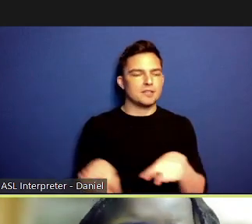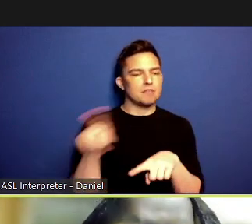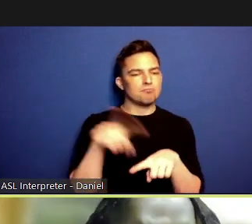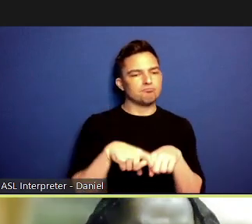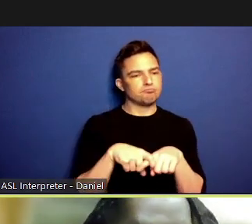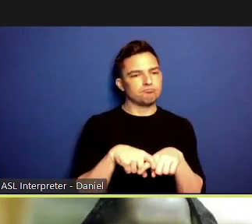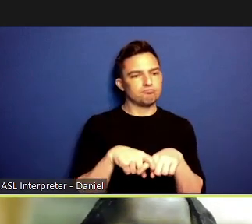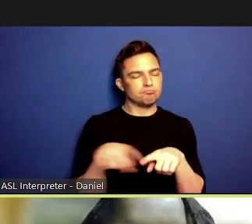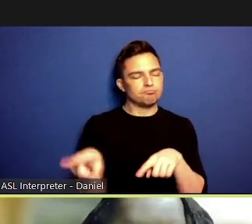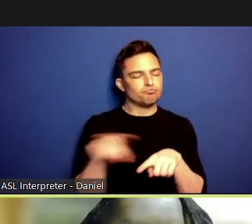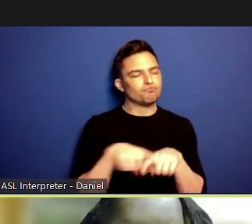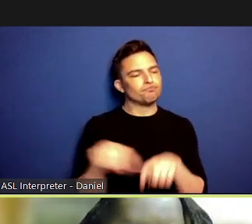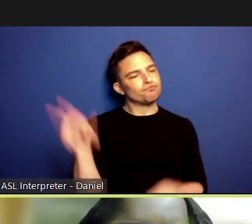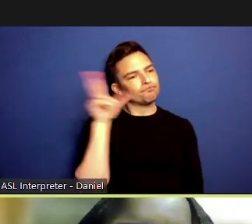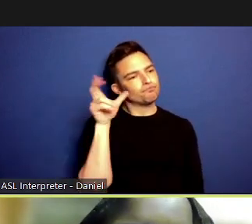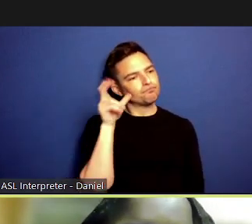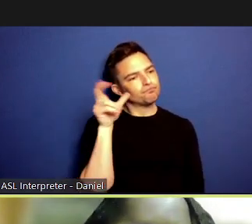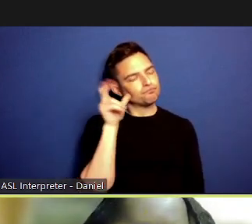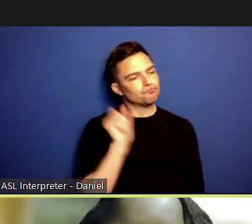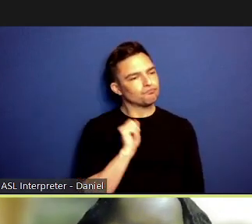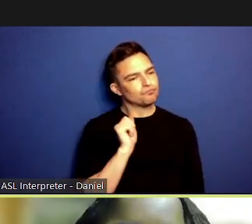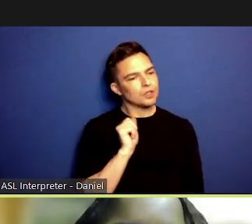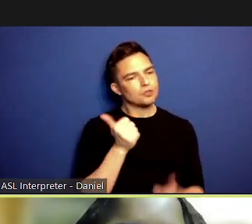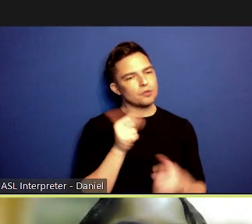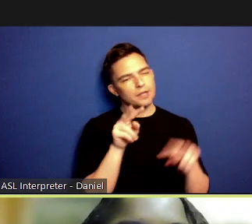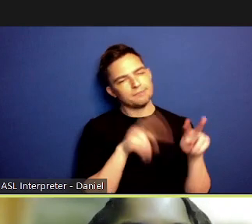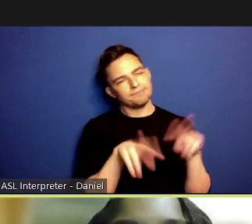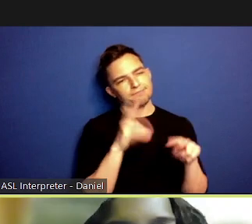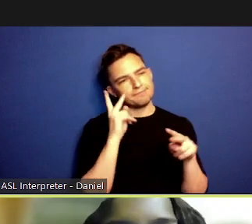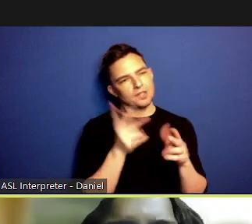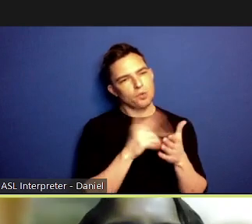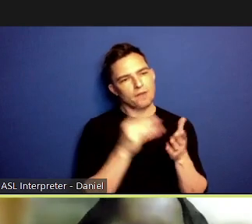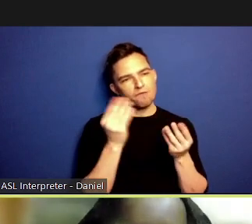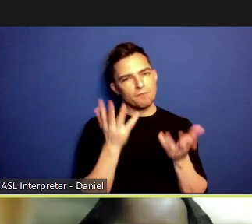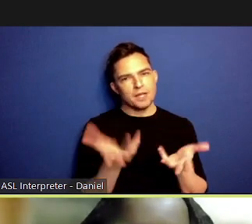to listen and to try to you know, see what kind of information we were telling students.